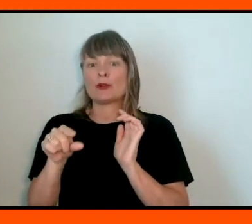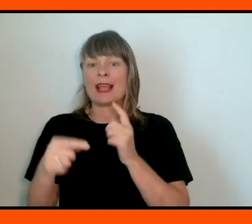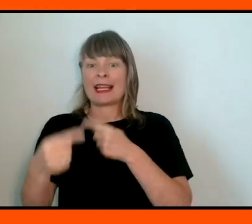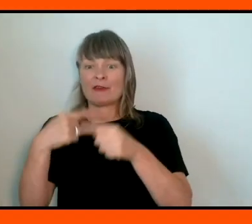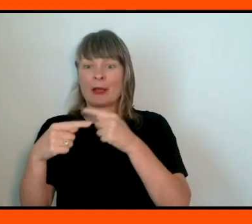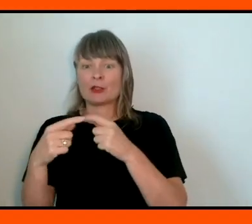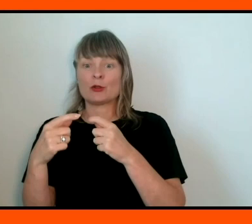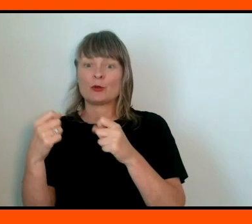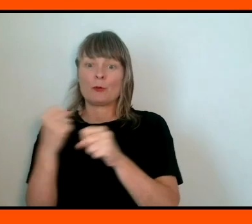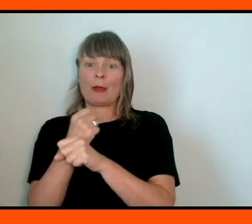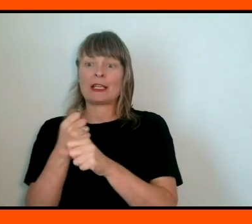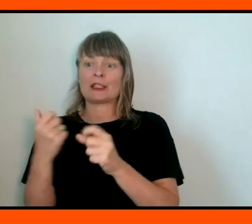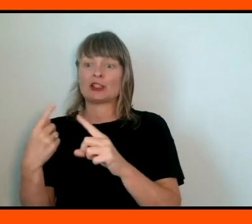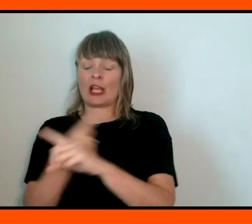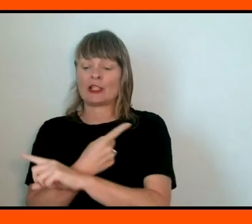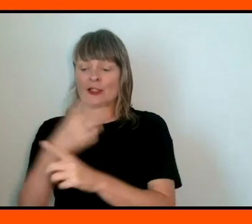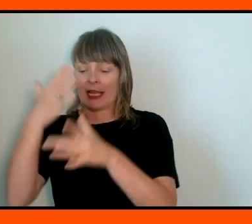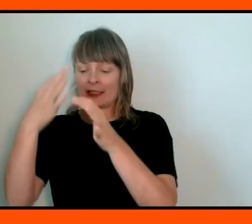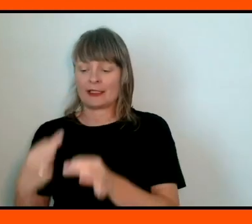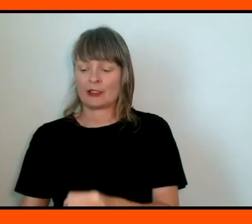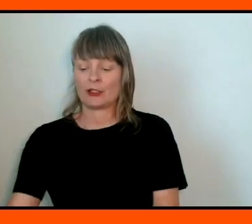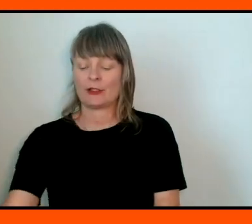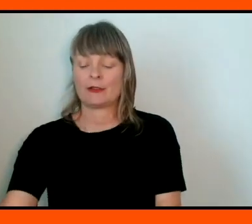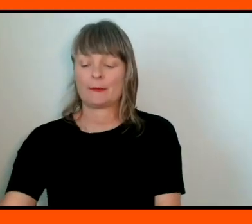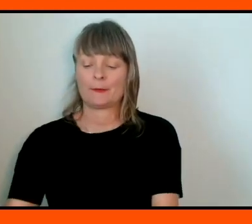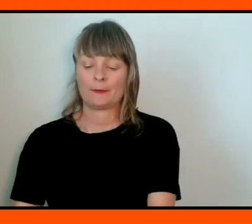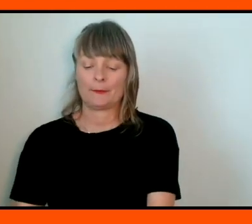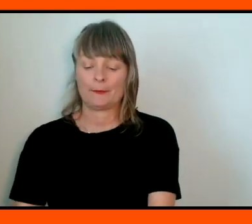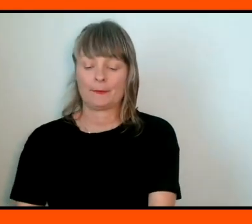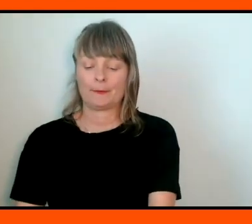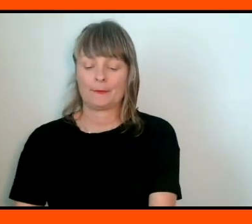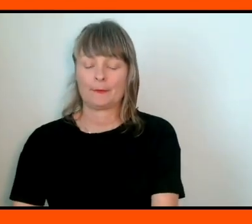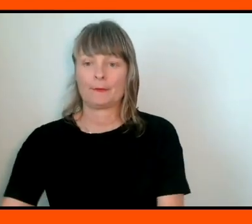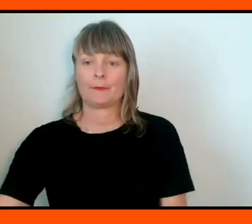Thank you. You talked a lot in the presentation